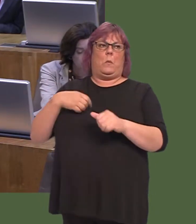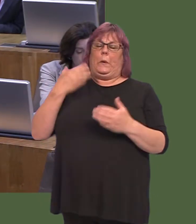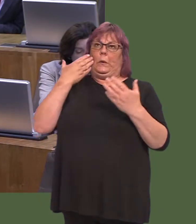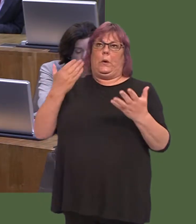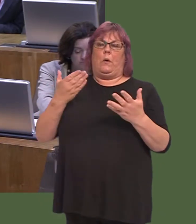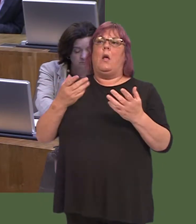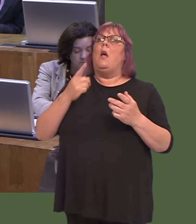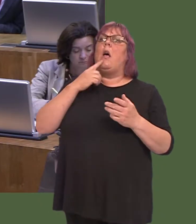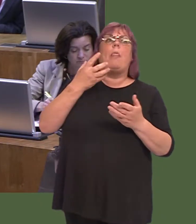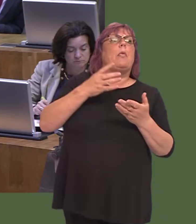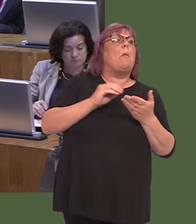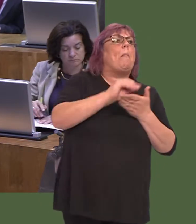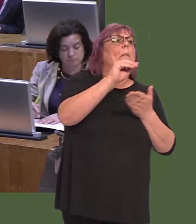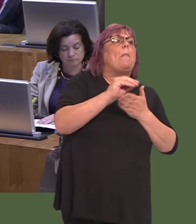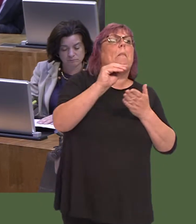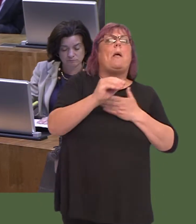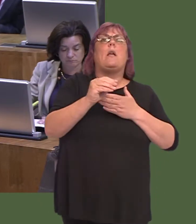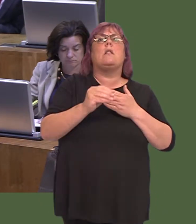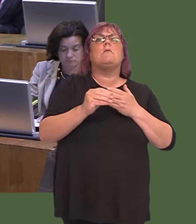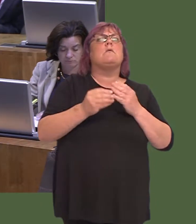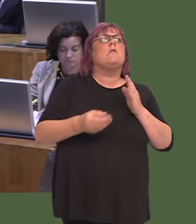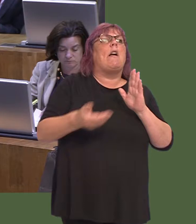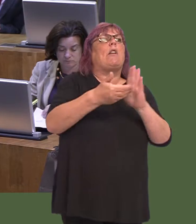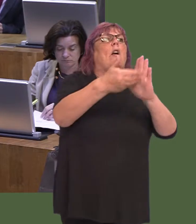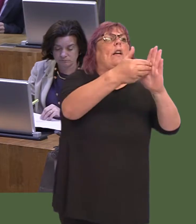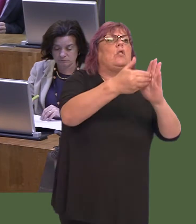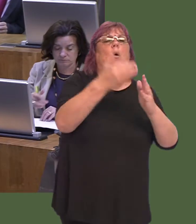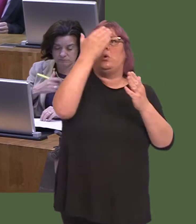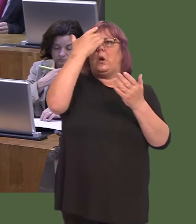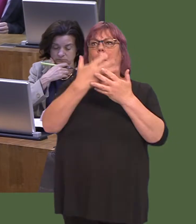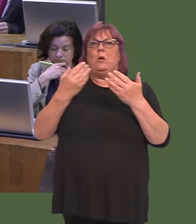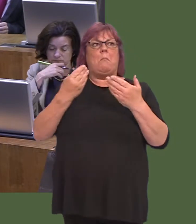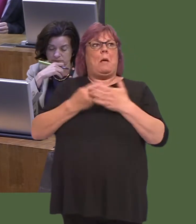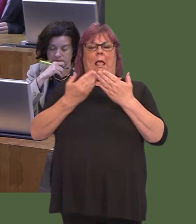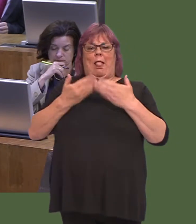the pay deal will cost, we won't know how much money is available to spend.